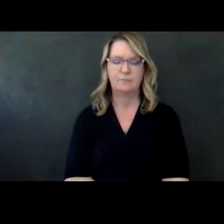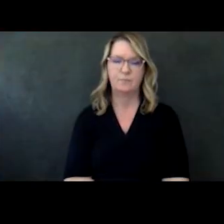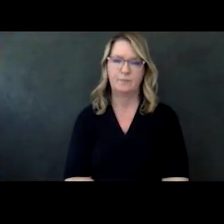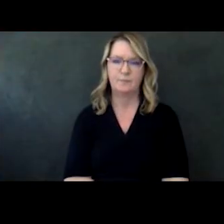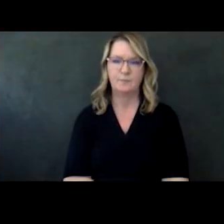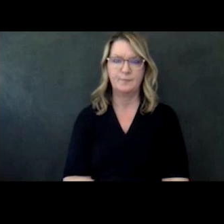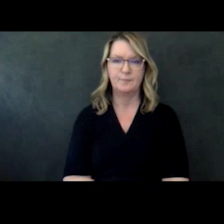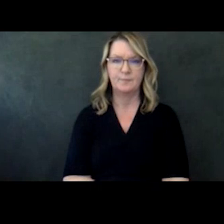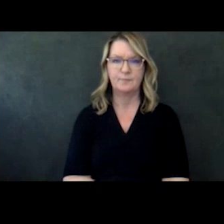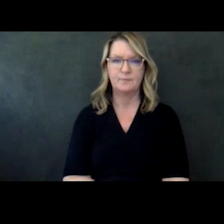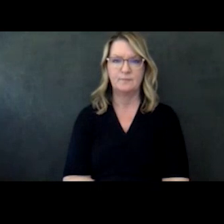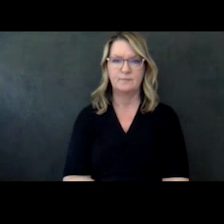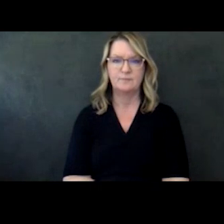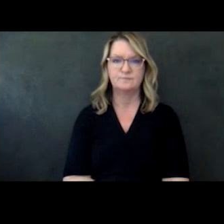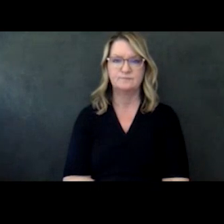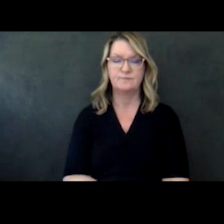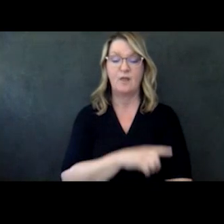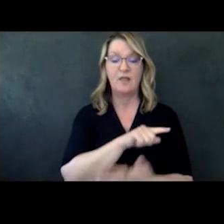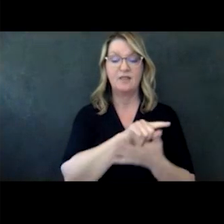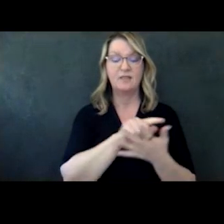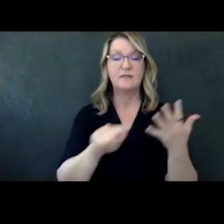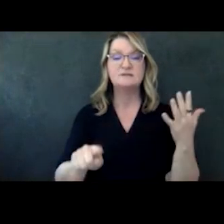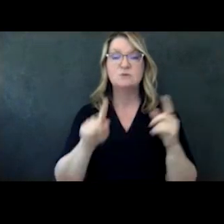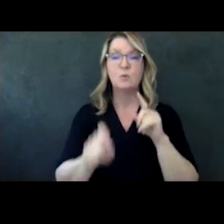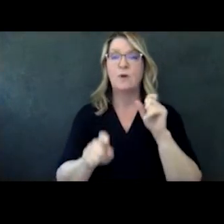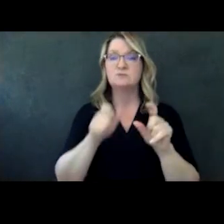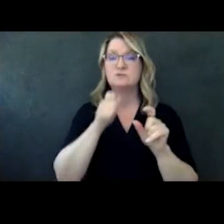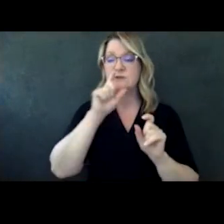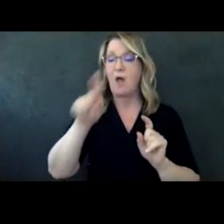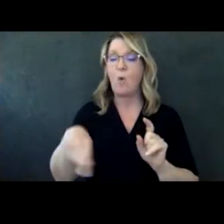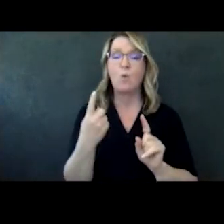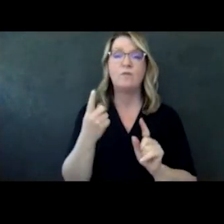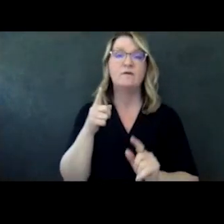These questions aren't just for you to answer alone. They're great prompts to